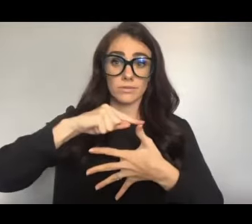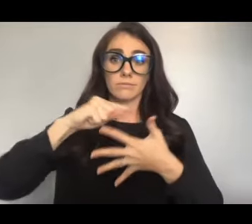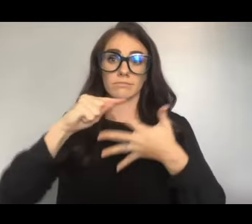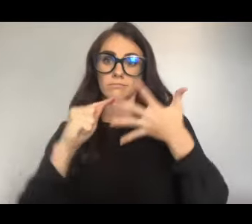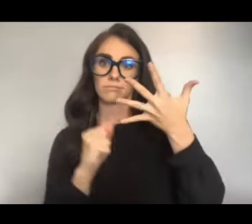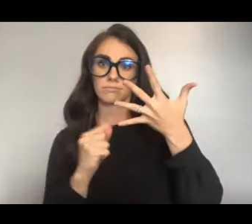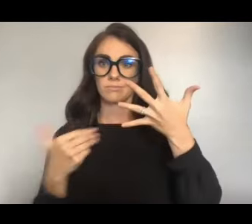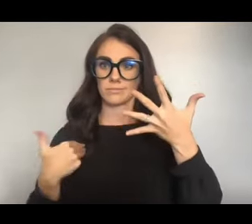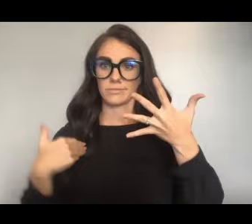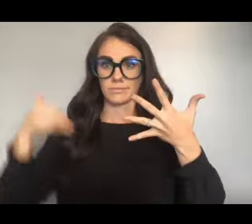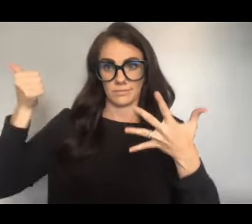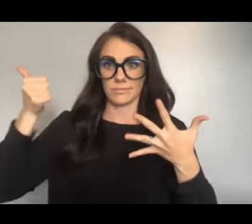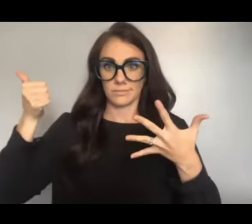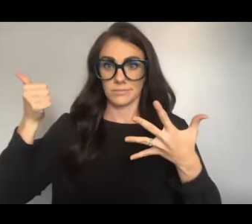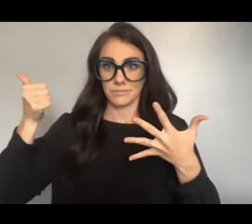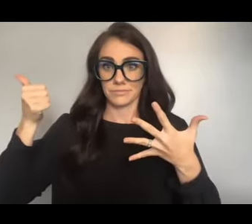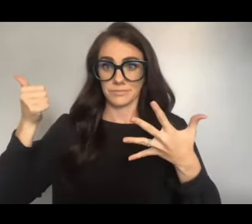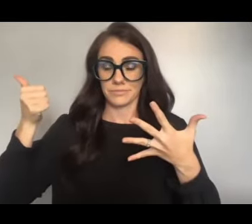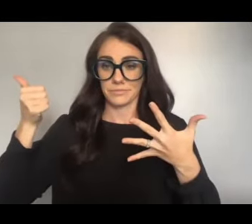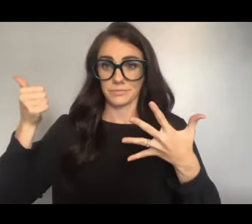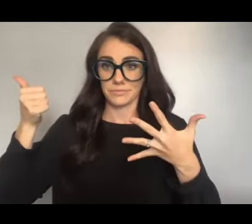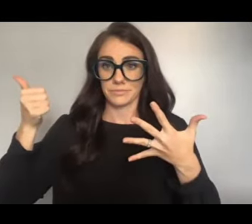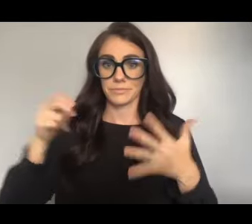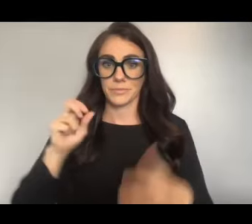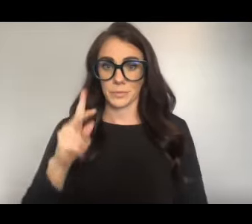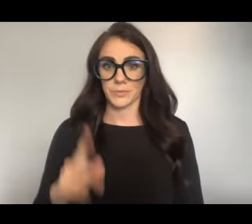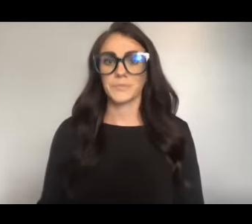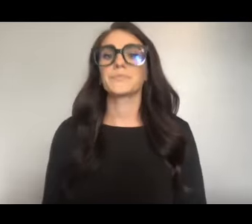you have to list from oldest to youngest,